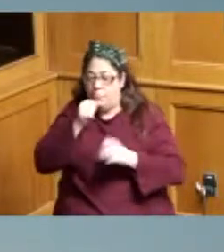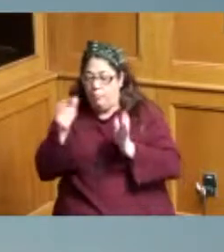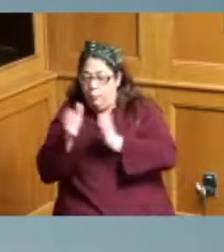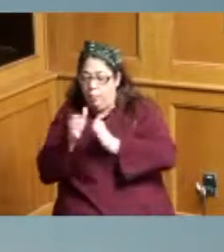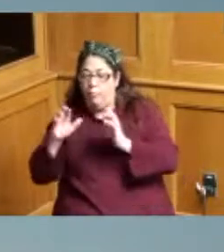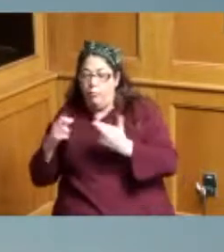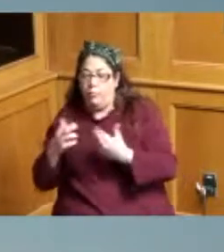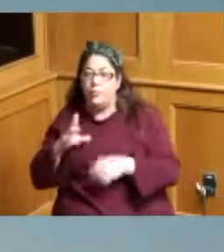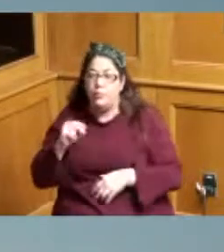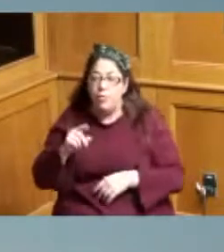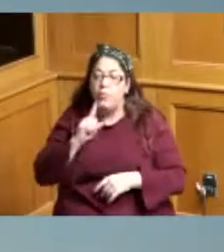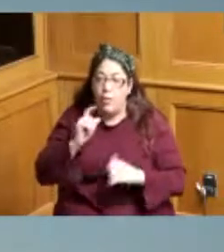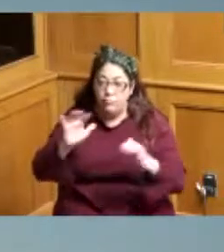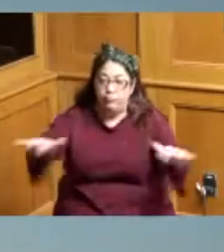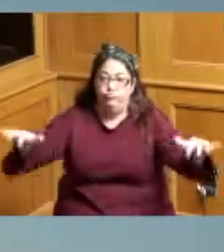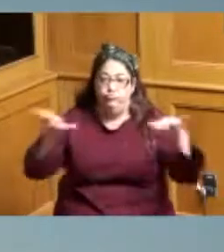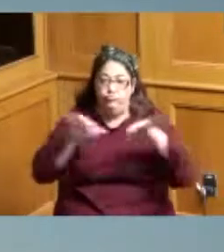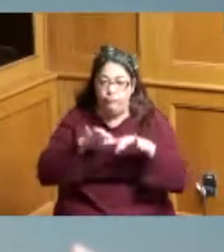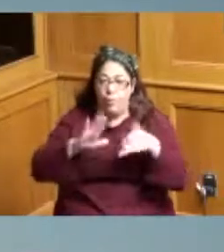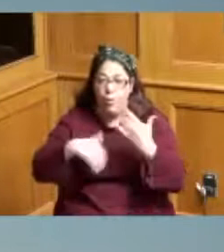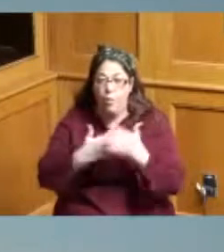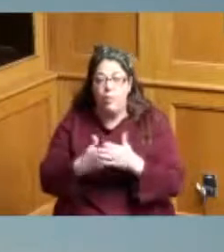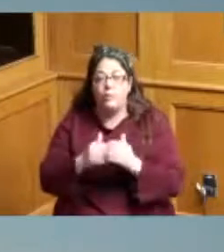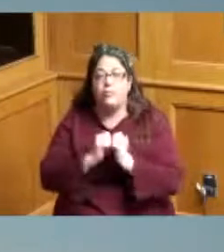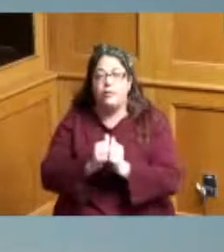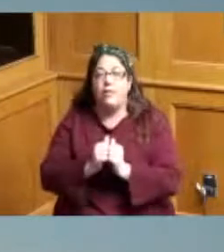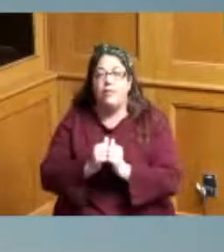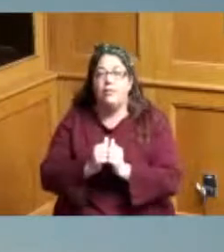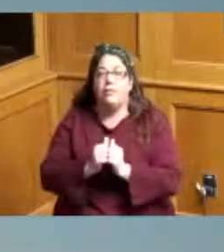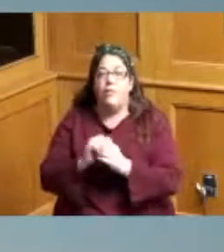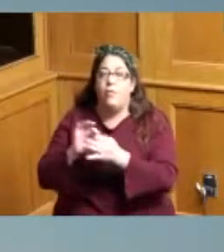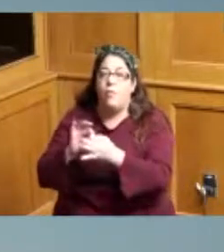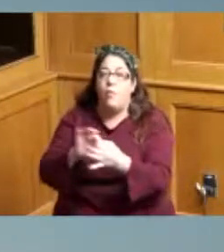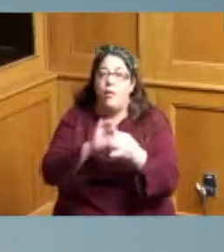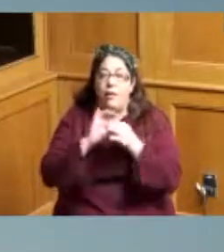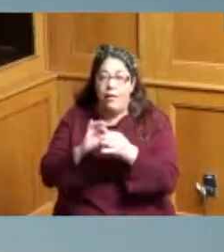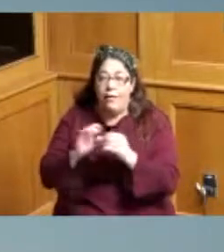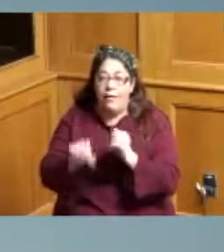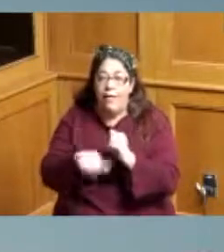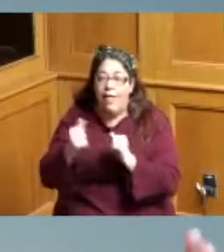coordinate this event with other things going on outside of the stadium so we know there's going